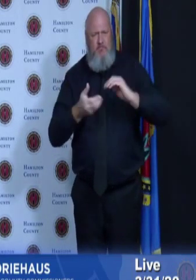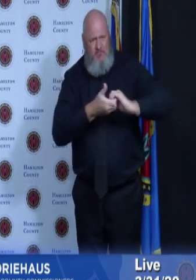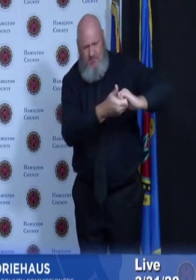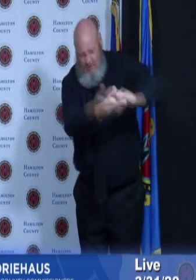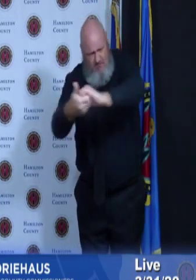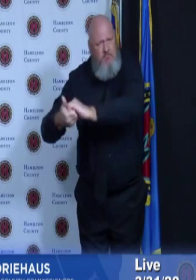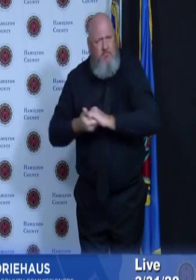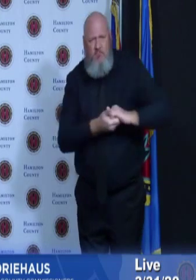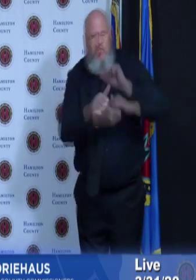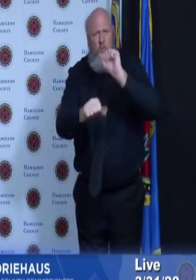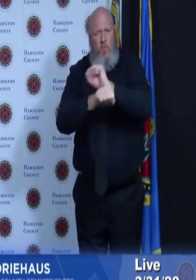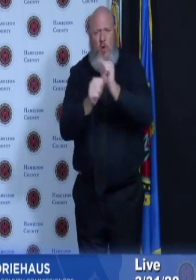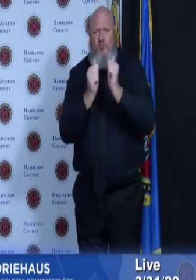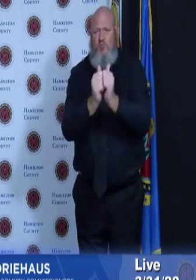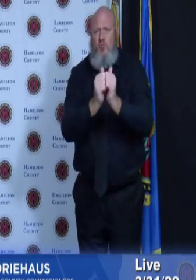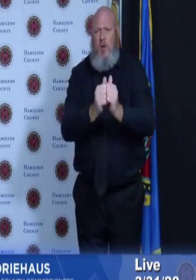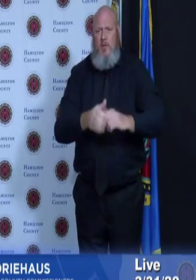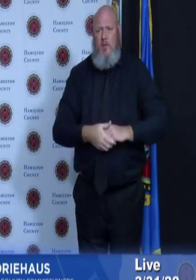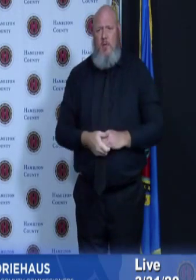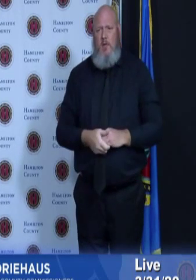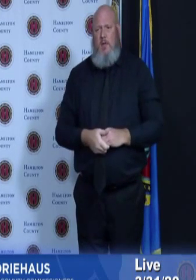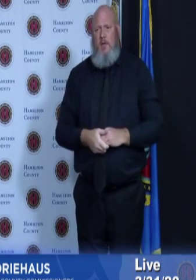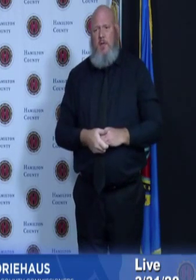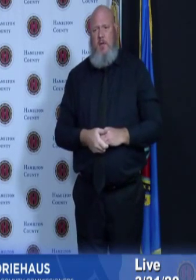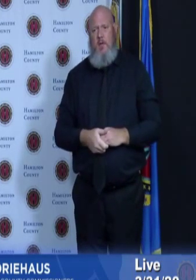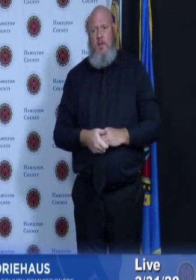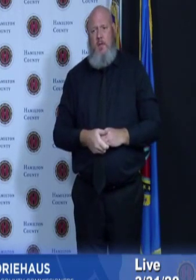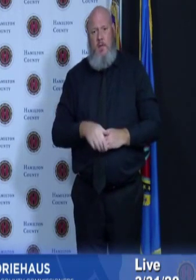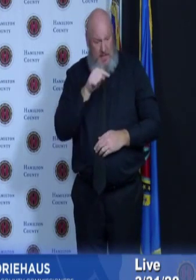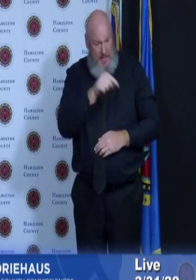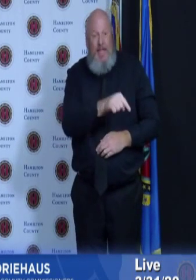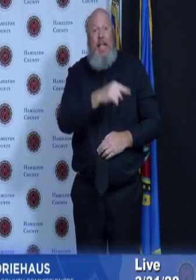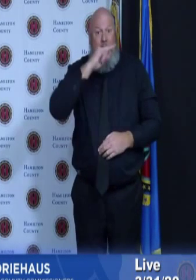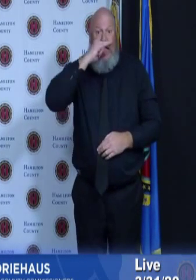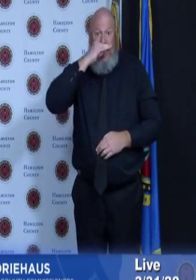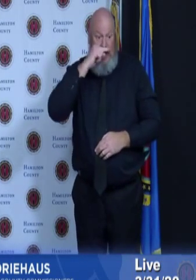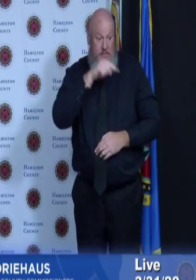ourselves and each other safe Bridget I think with that we'll go ahead and go